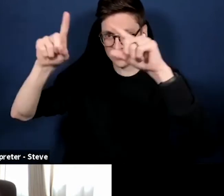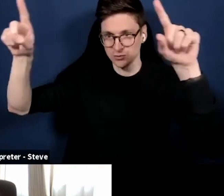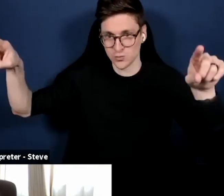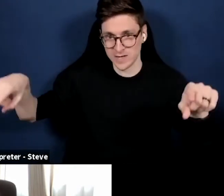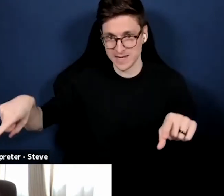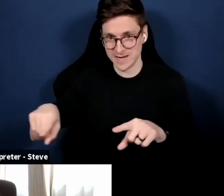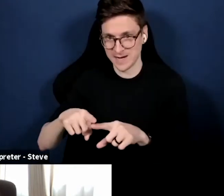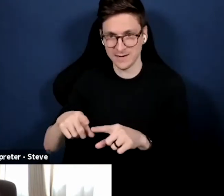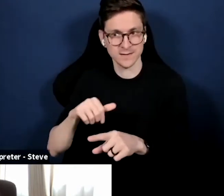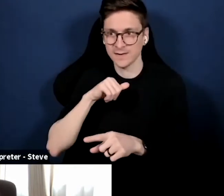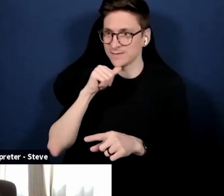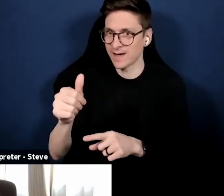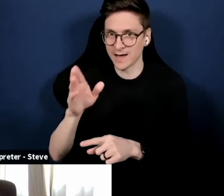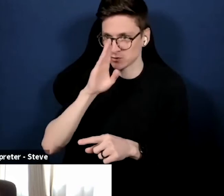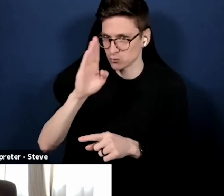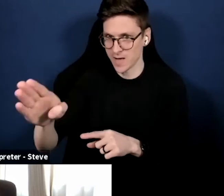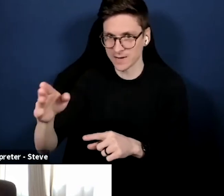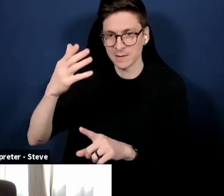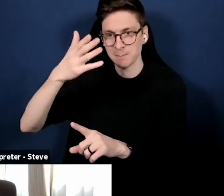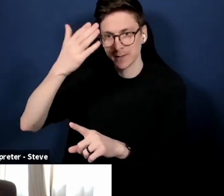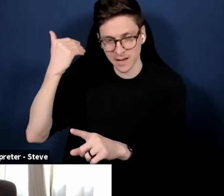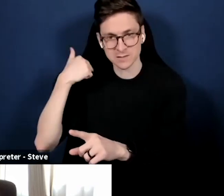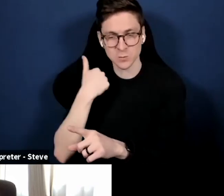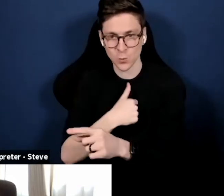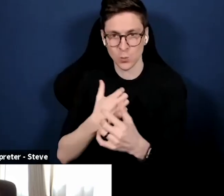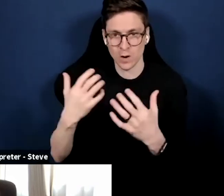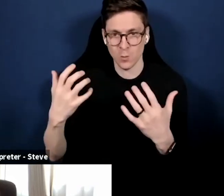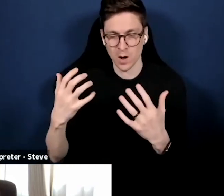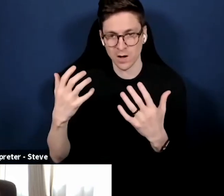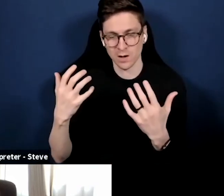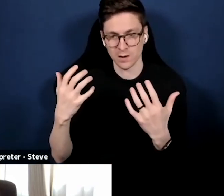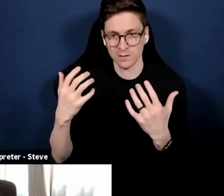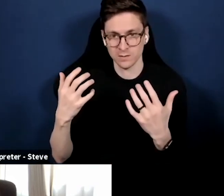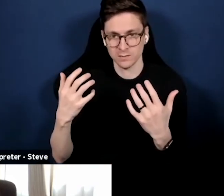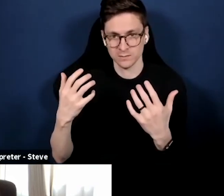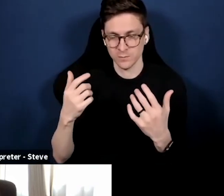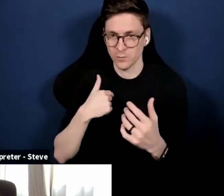see because then we could have this um sort of area where we could actually you know swap out